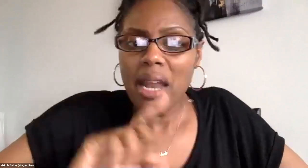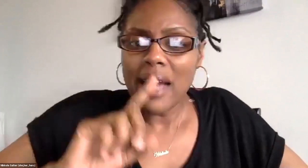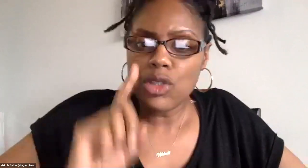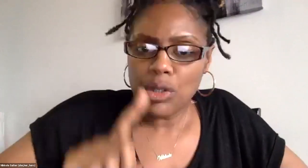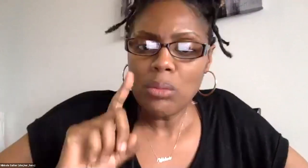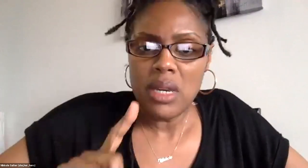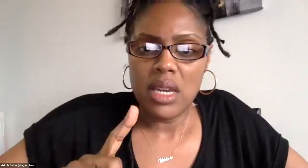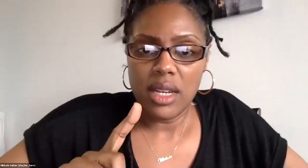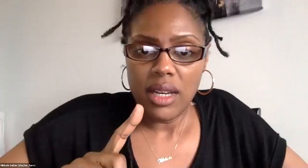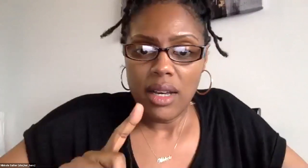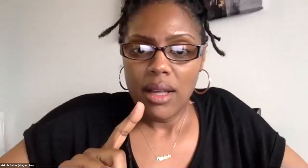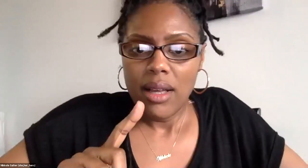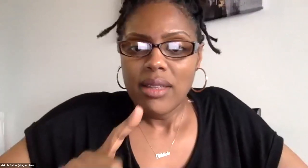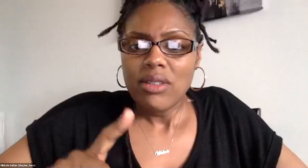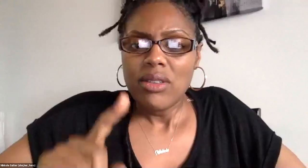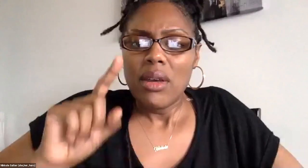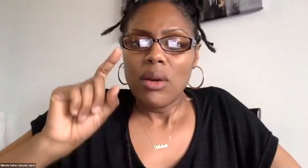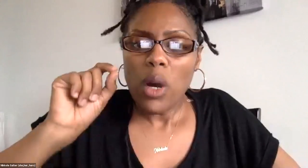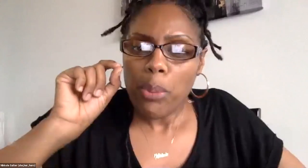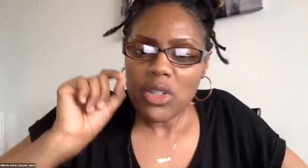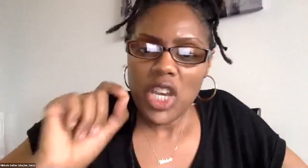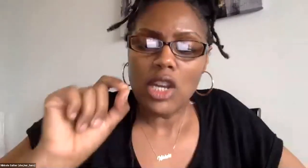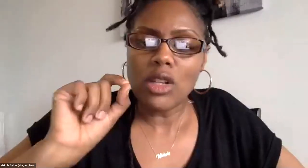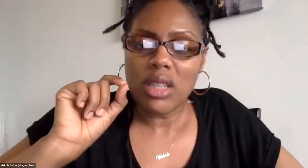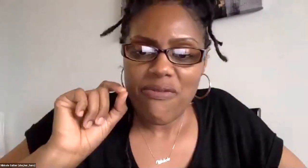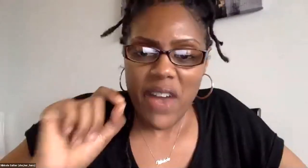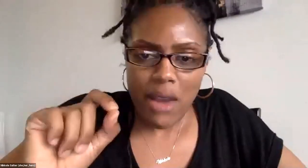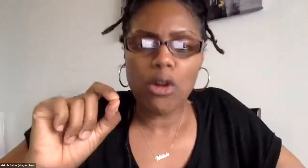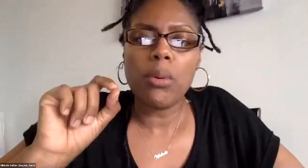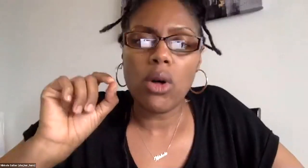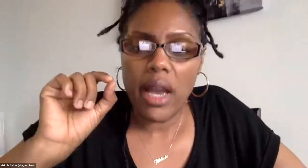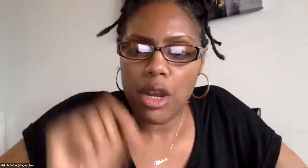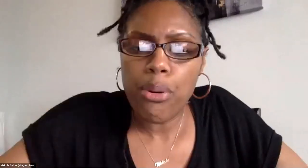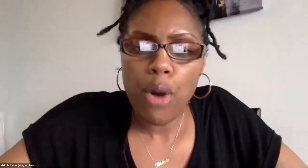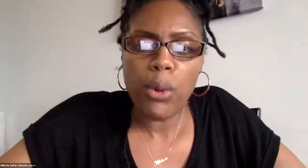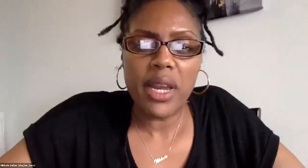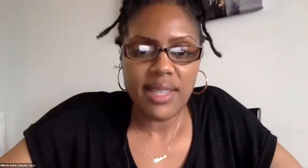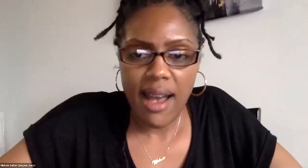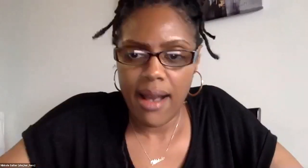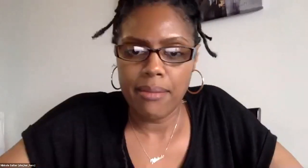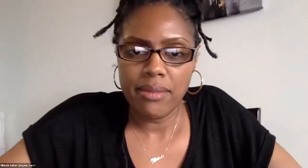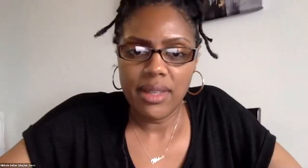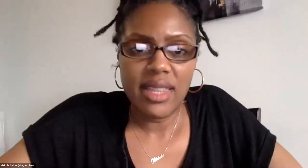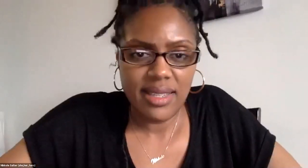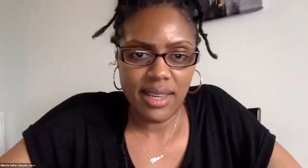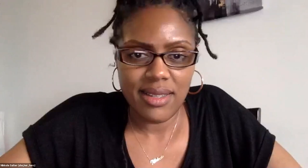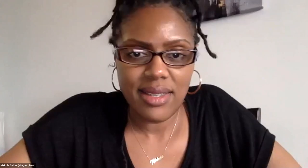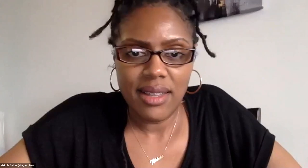But I do mean what a particularly favorable and appropriate time this is.